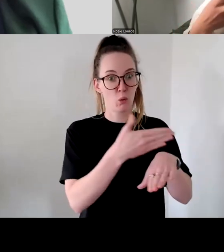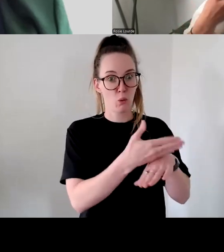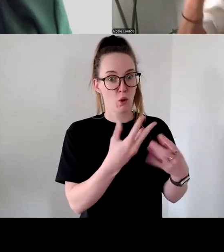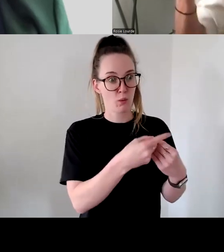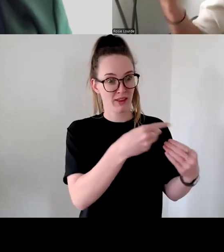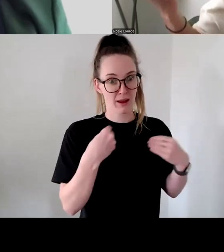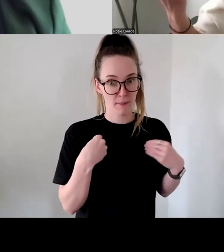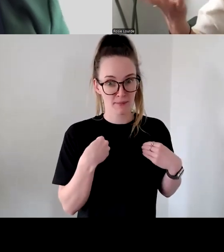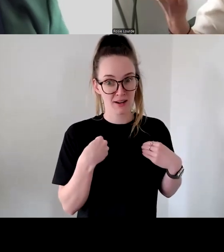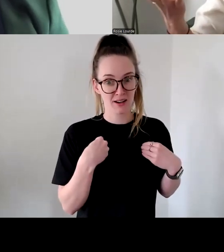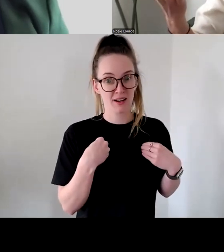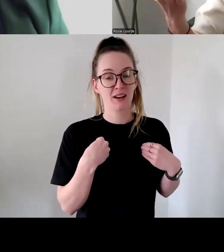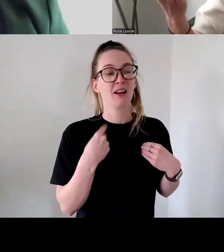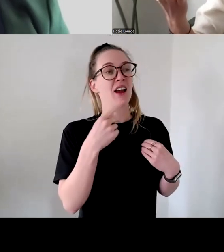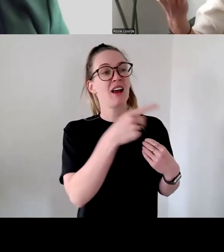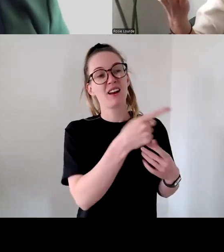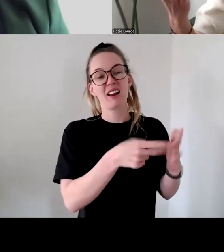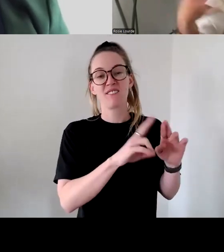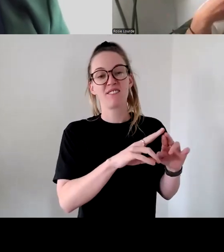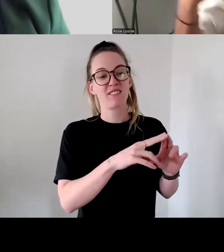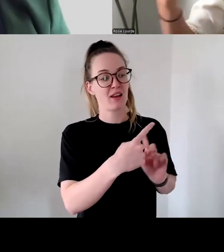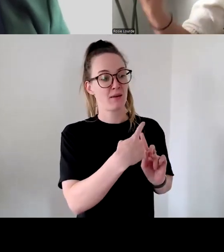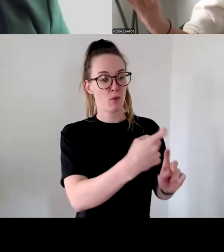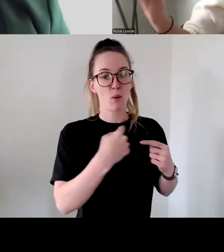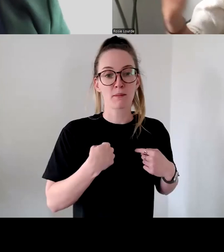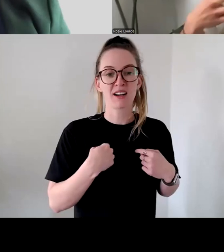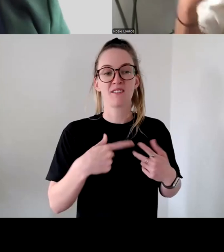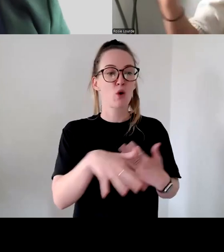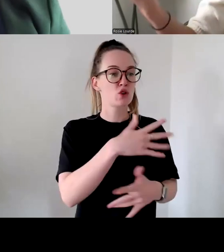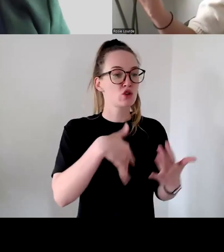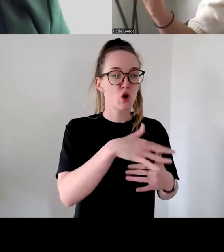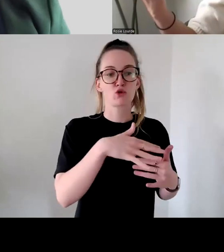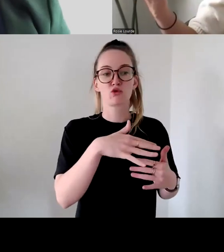like social networking events, potentially with donors or organisations that have